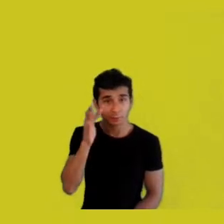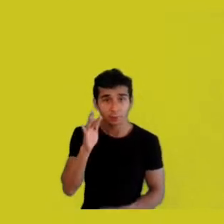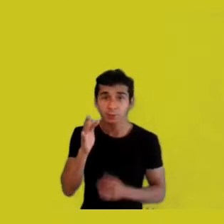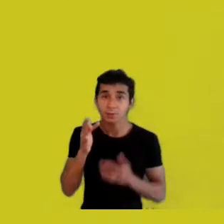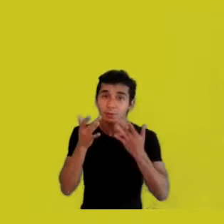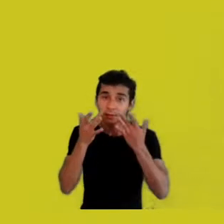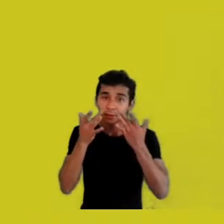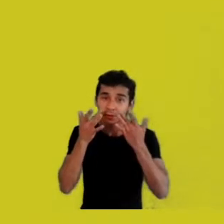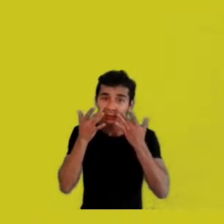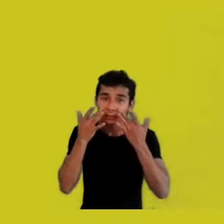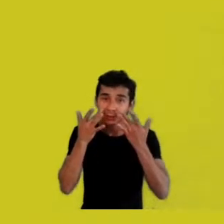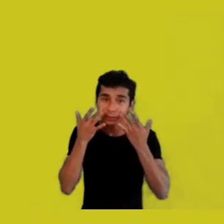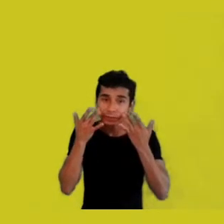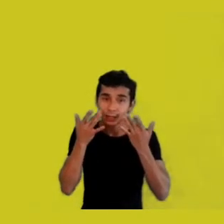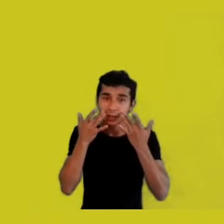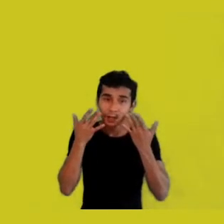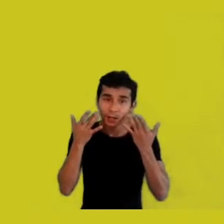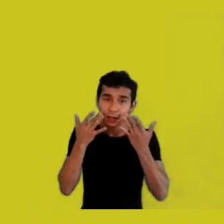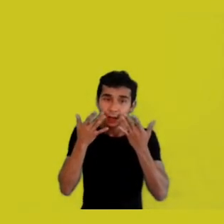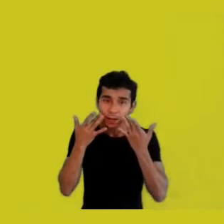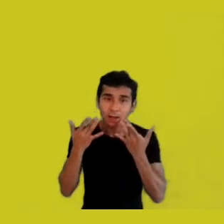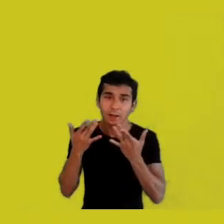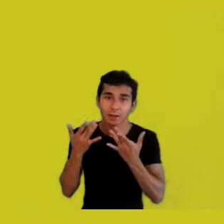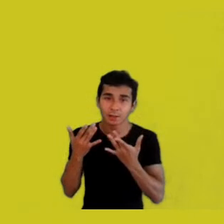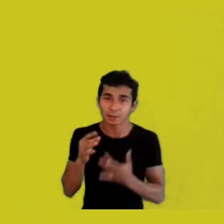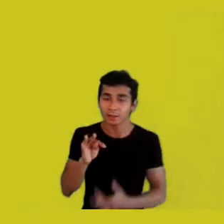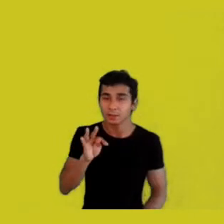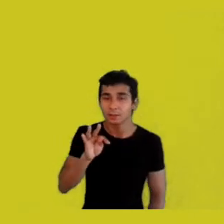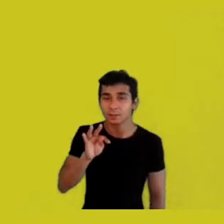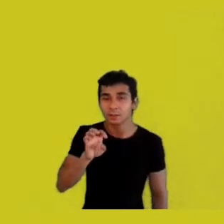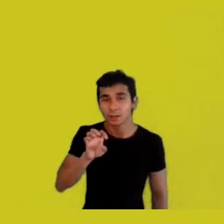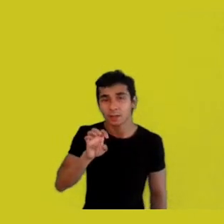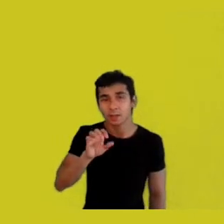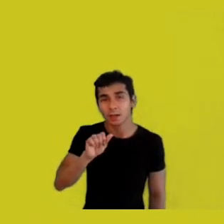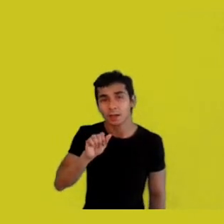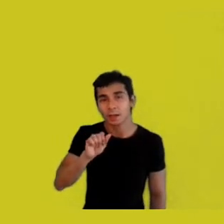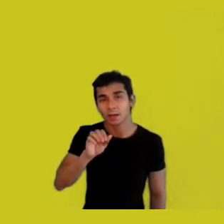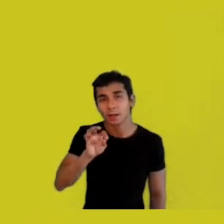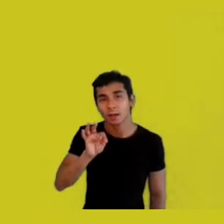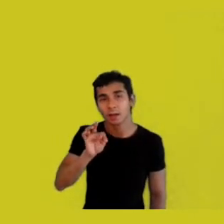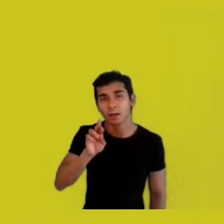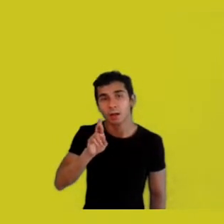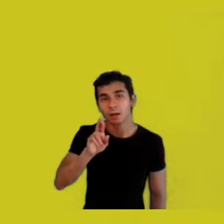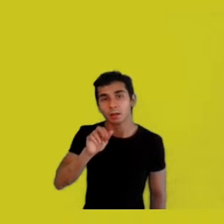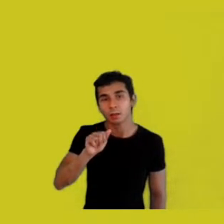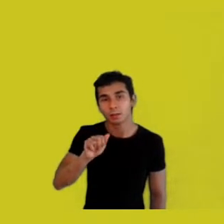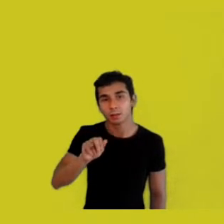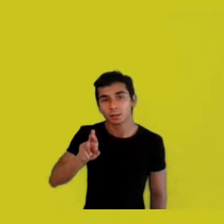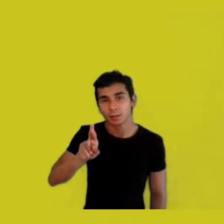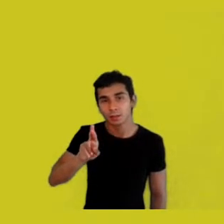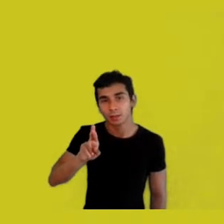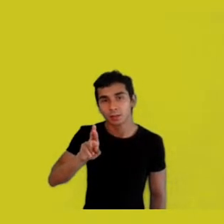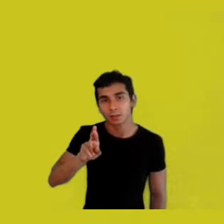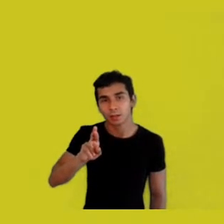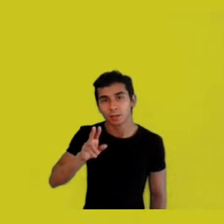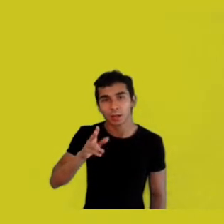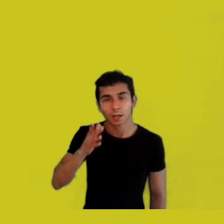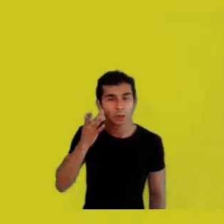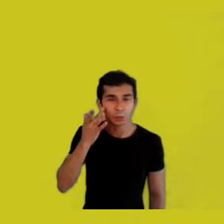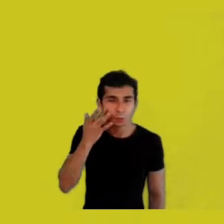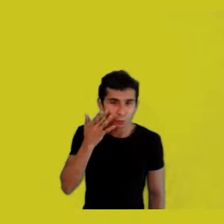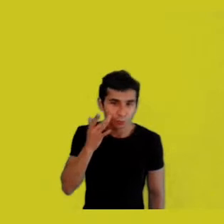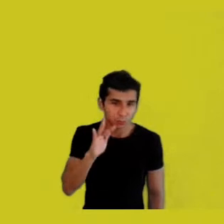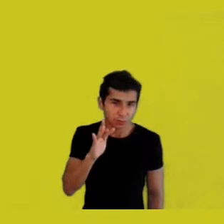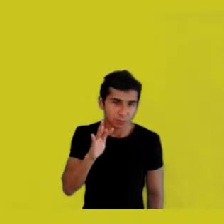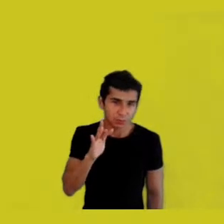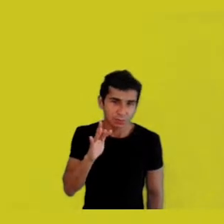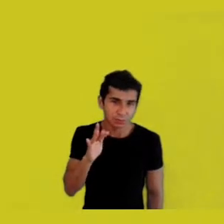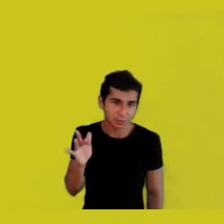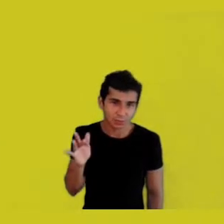Even though I like the neologism, the verbalization of the noun “theater”,